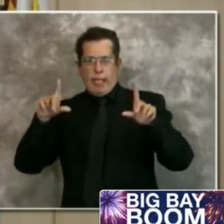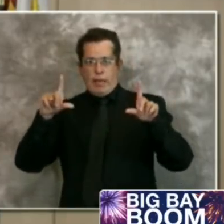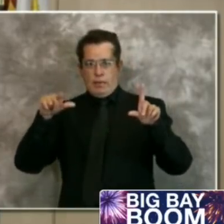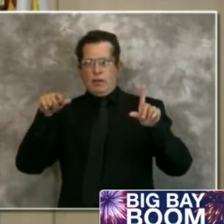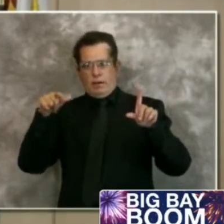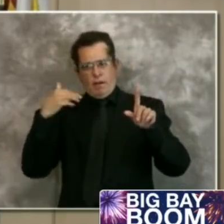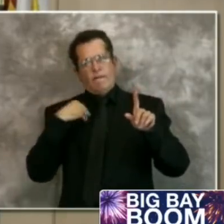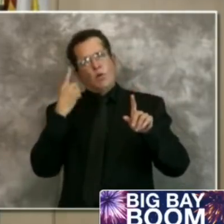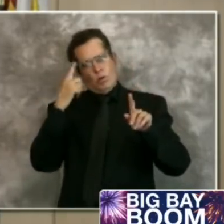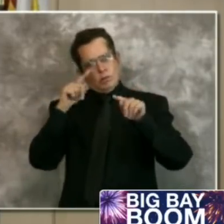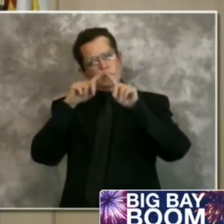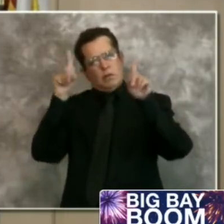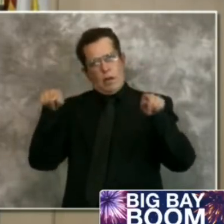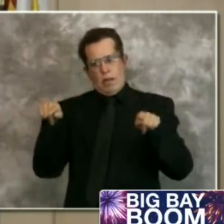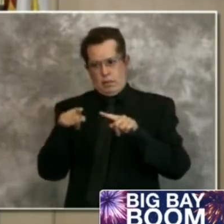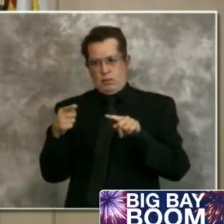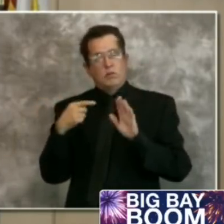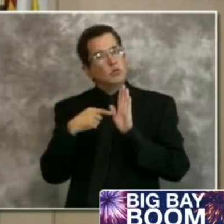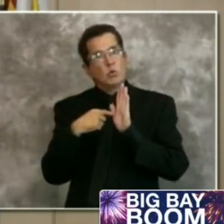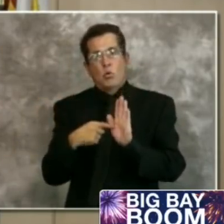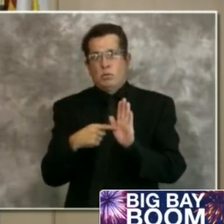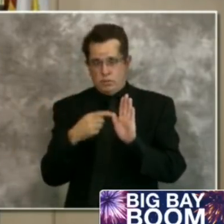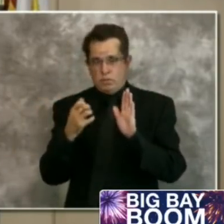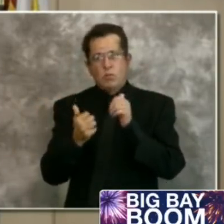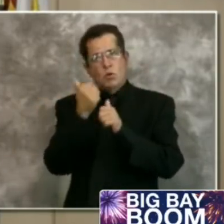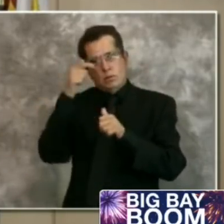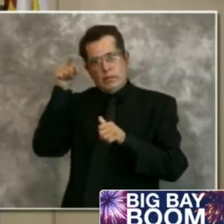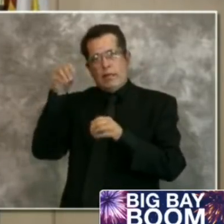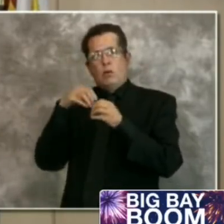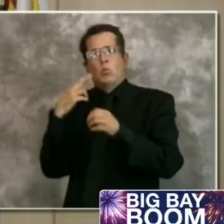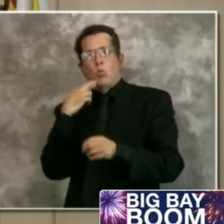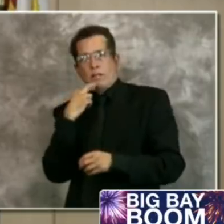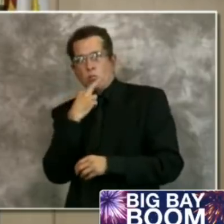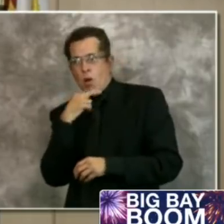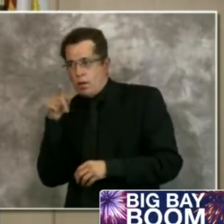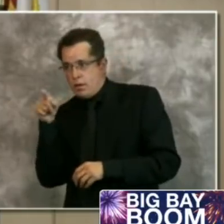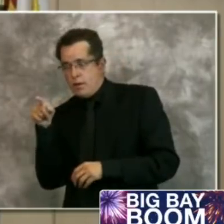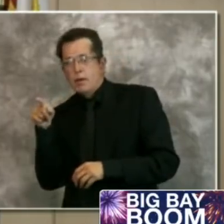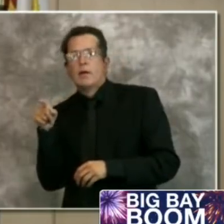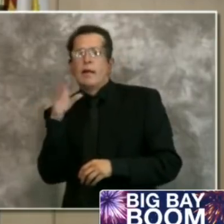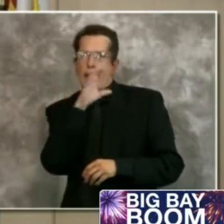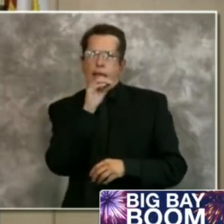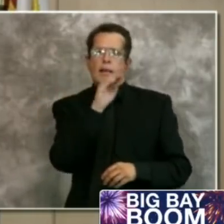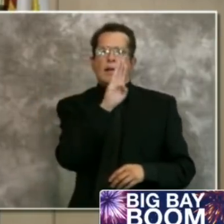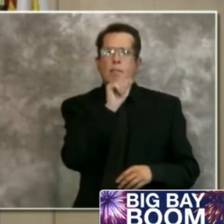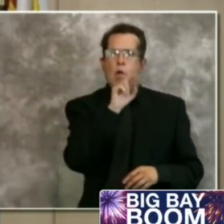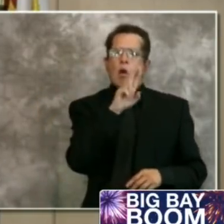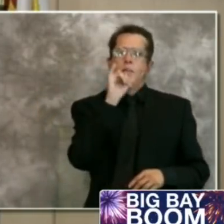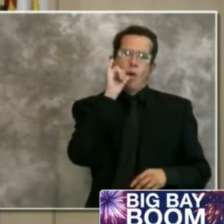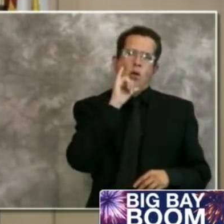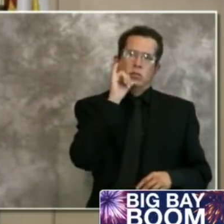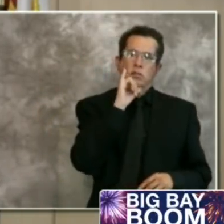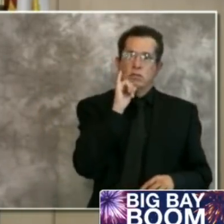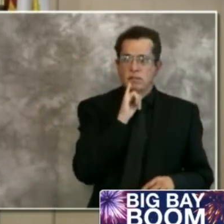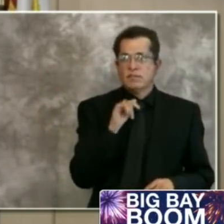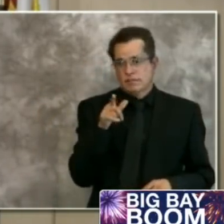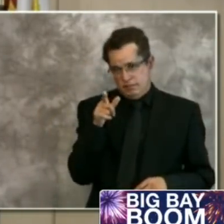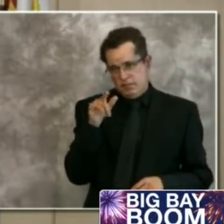THE 7 OUTBREAKS THAT ARE. YOU CAN GO BACK TO THAT SLIDE. I THINK THAT SLIDE SHOWS THAT WE